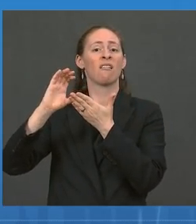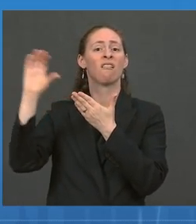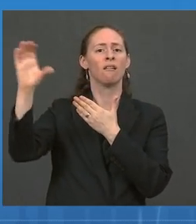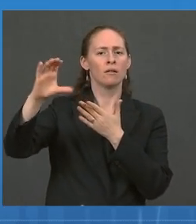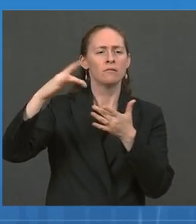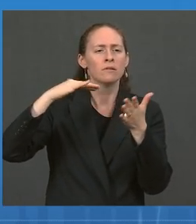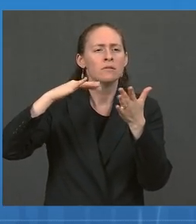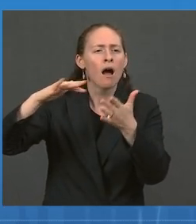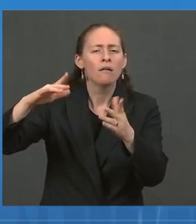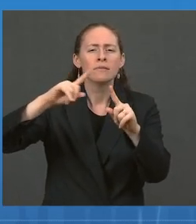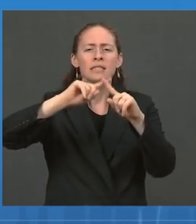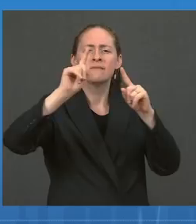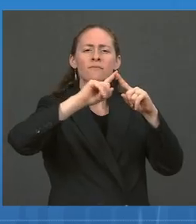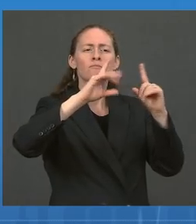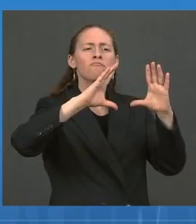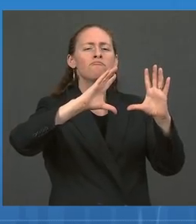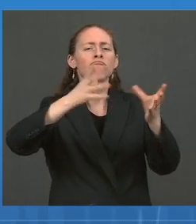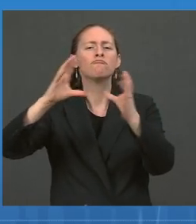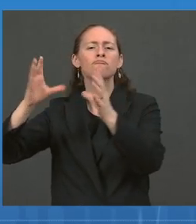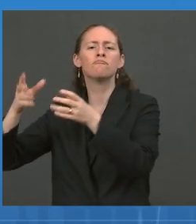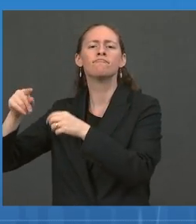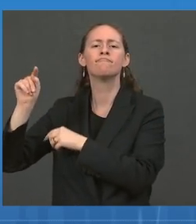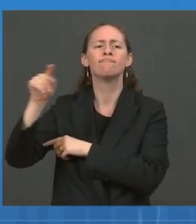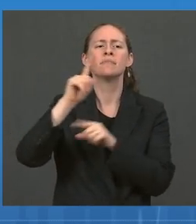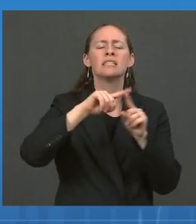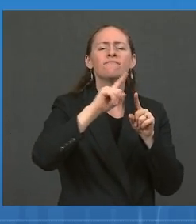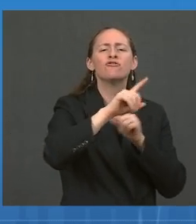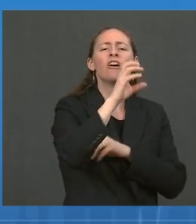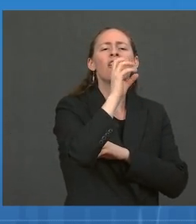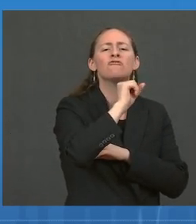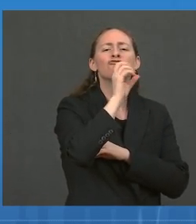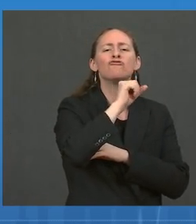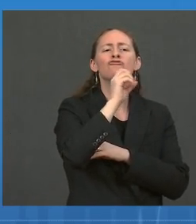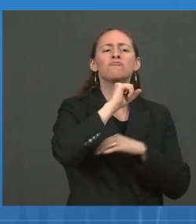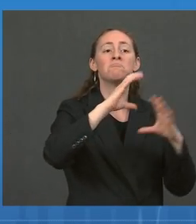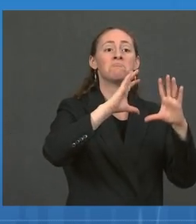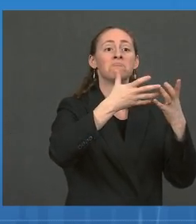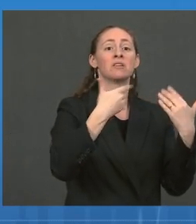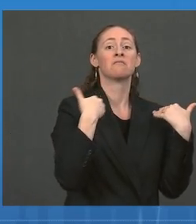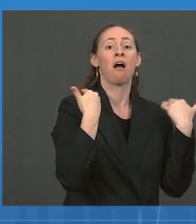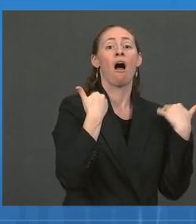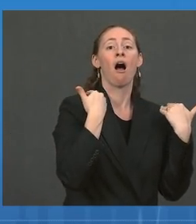of individuals of all ages, from young individuals -- children --